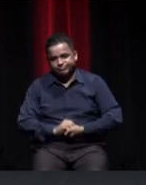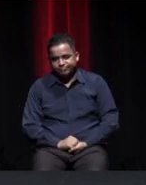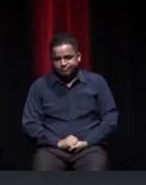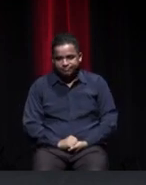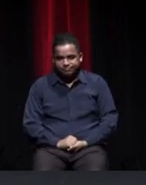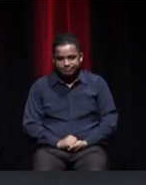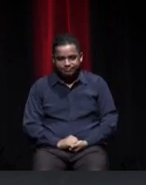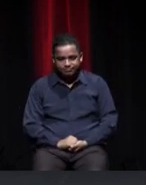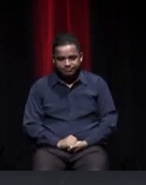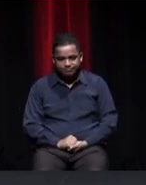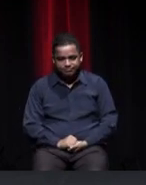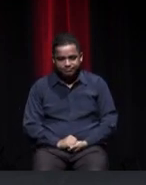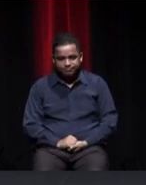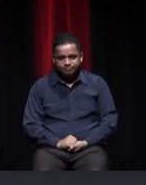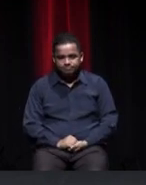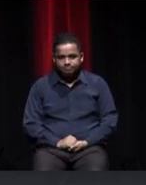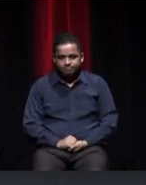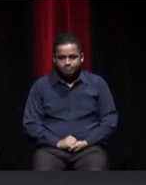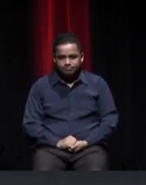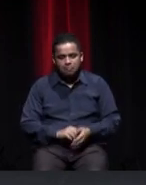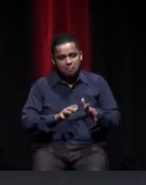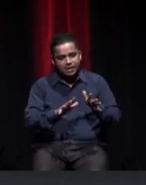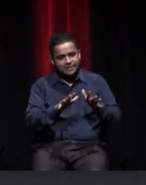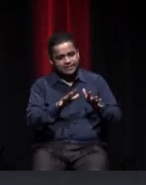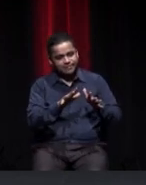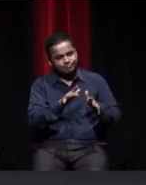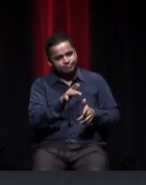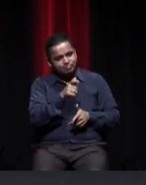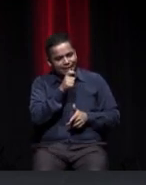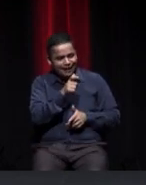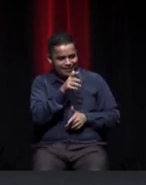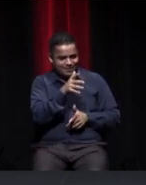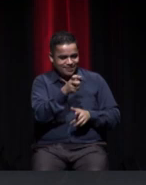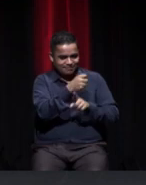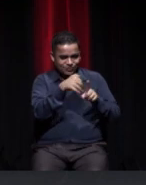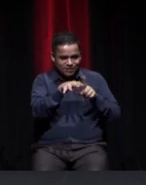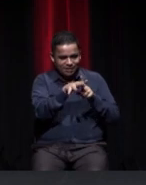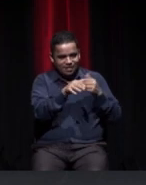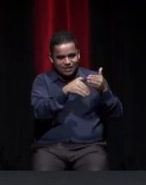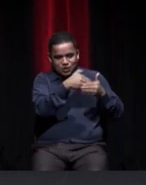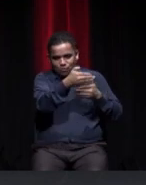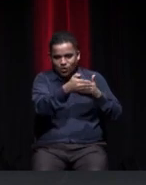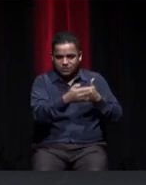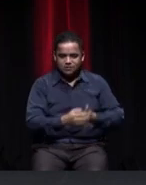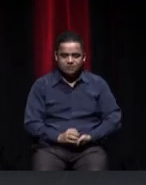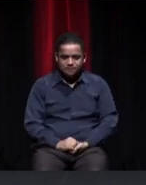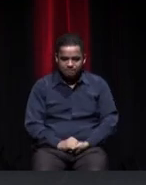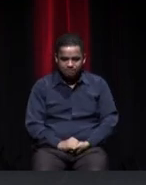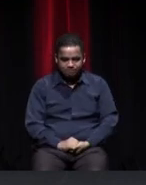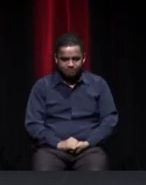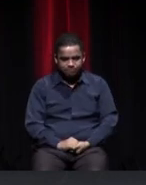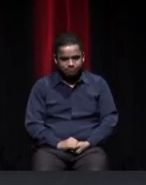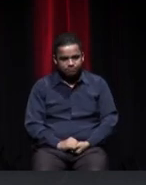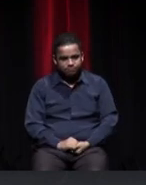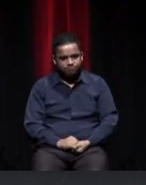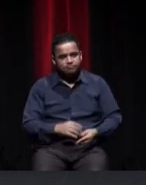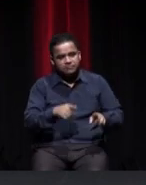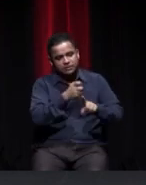In a more critical direction of the post-industrial society, which also goes by the name of information society,